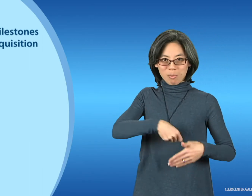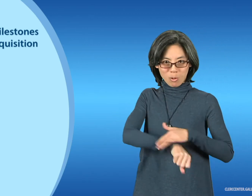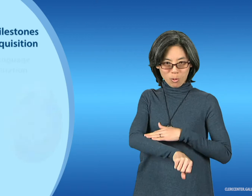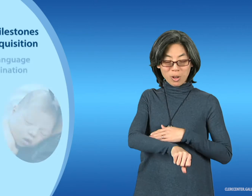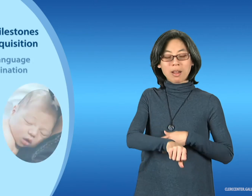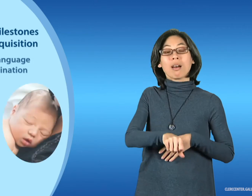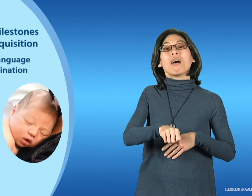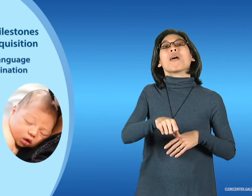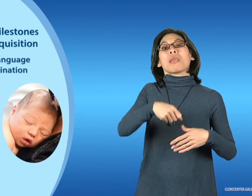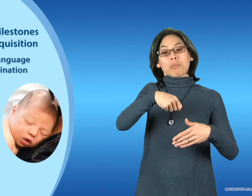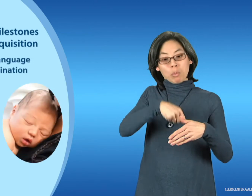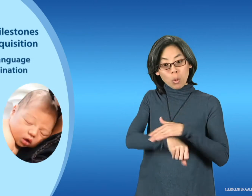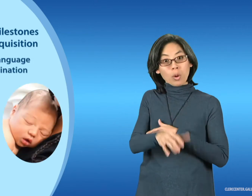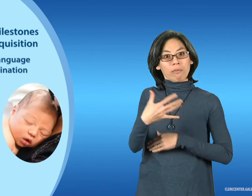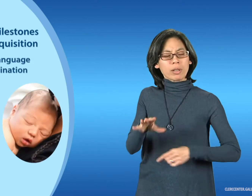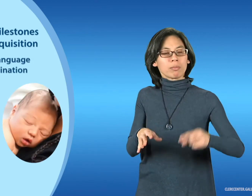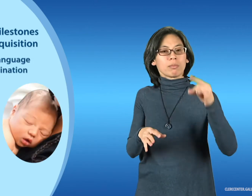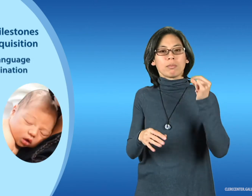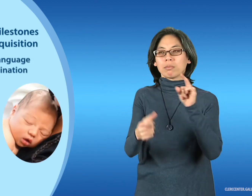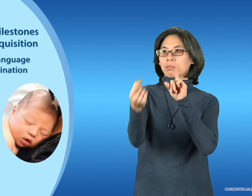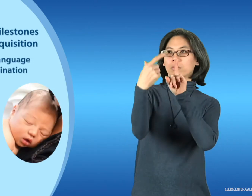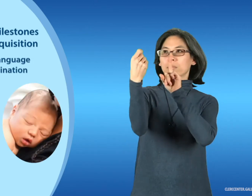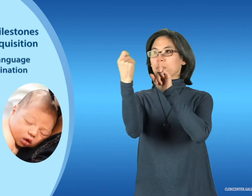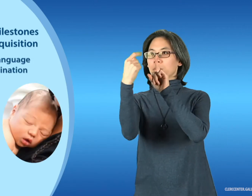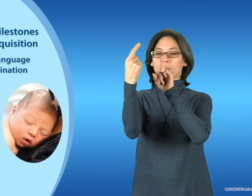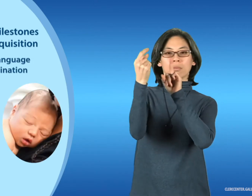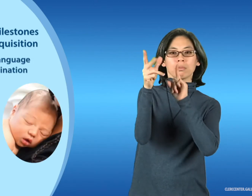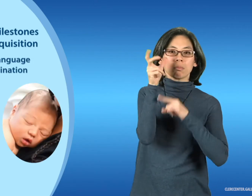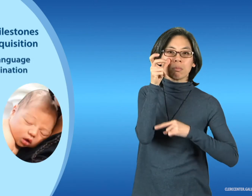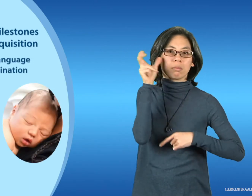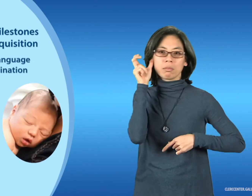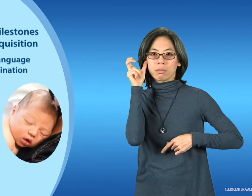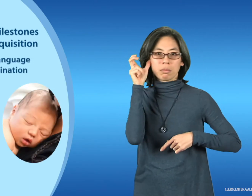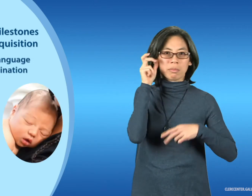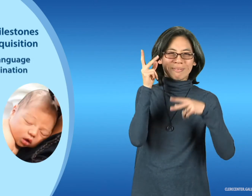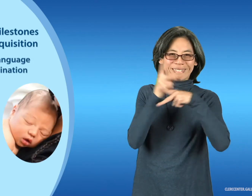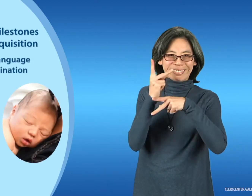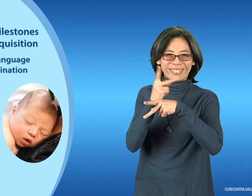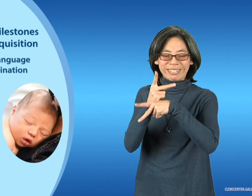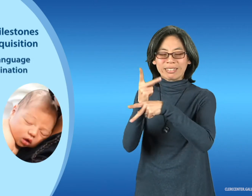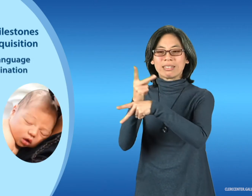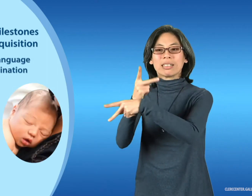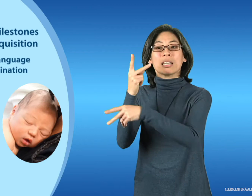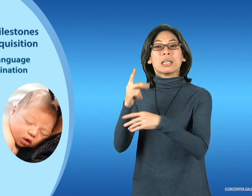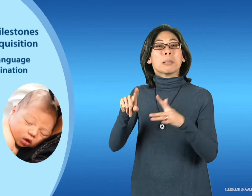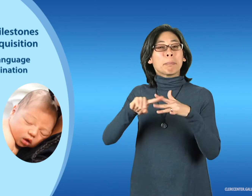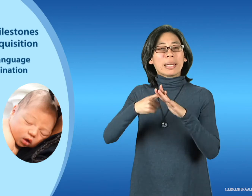Once they're born, they're immediately exposed to language, and they have to figure out the rules behind that language.